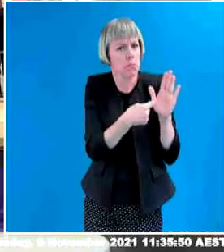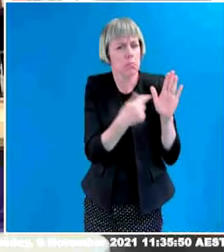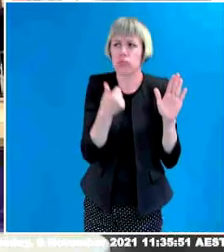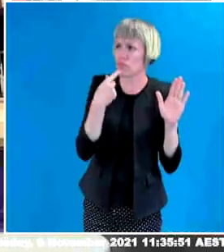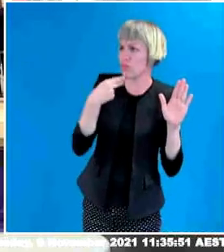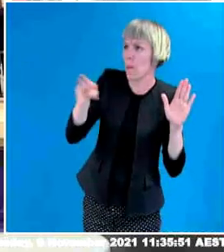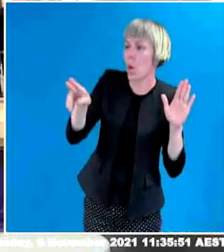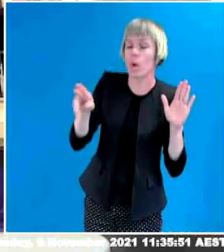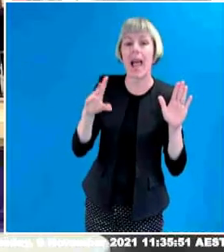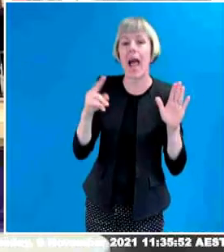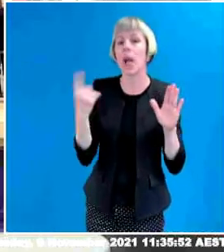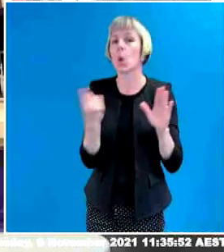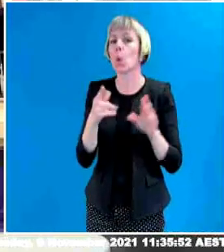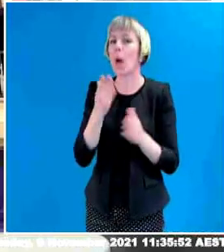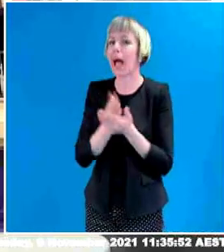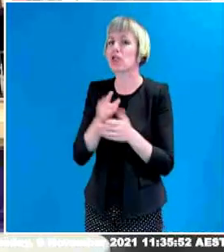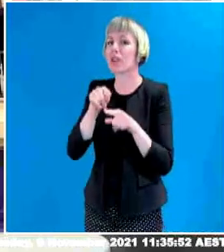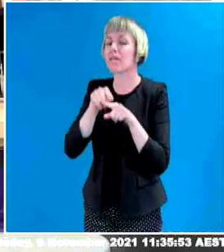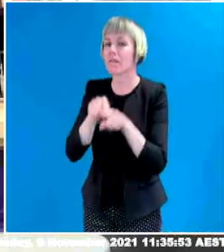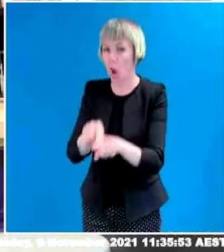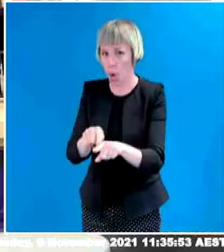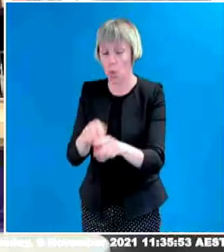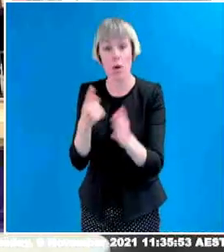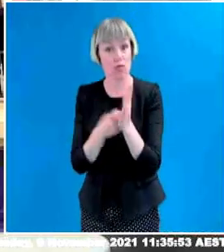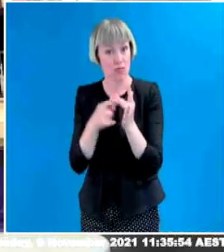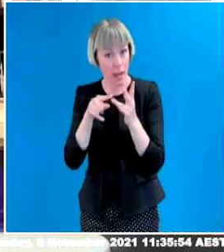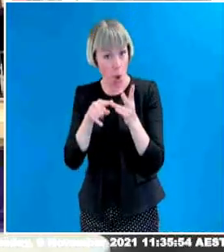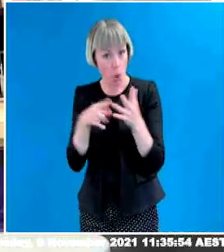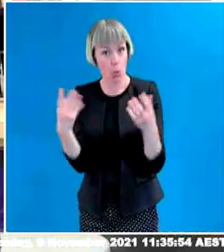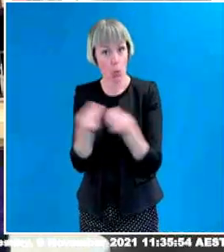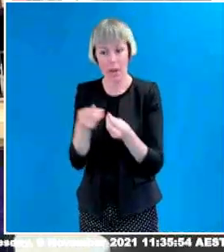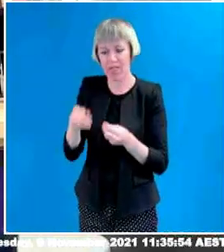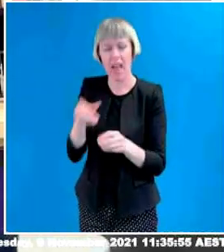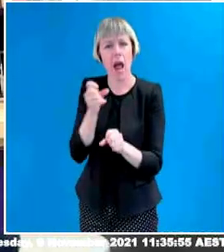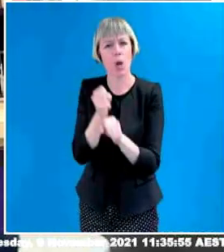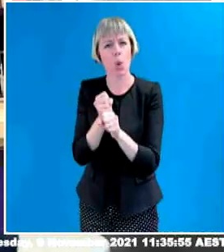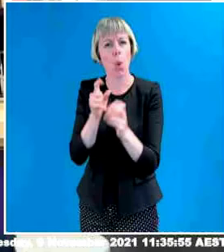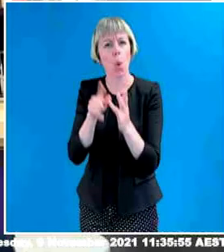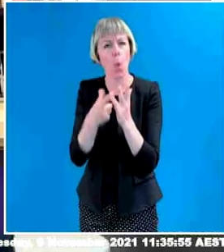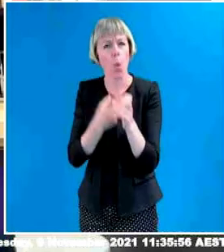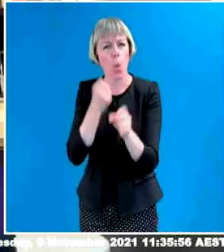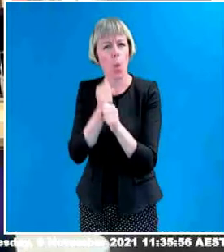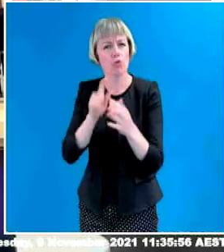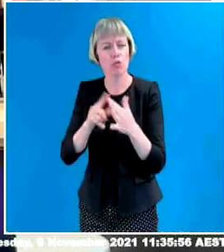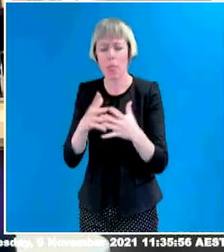The Rio Tinto and Juukan Gorge example is an example of a massive gap, where